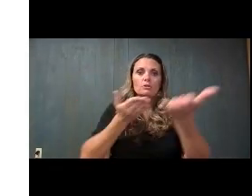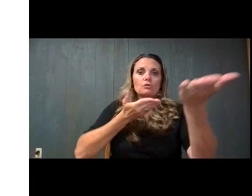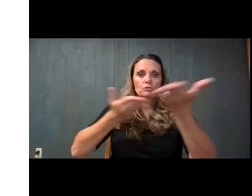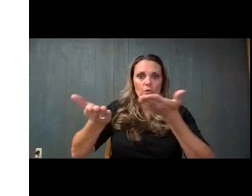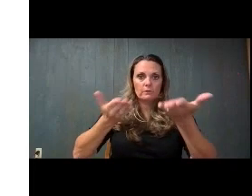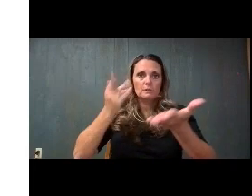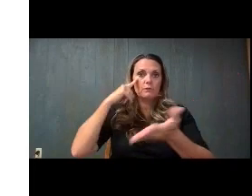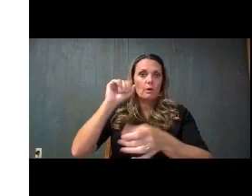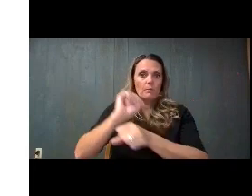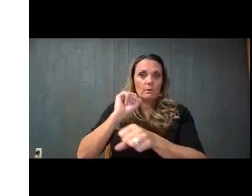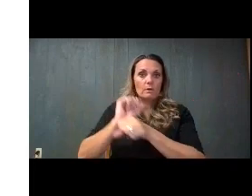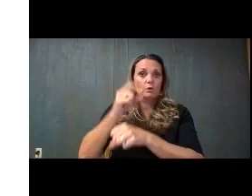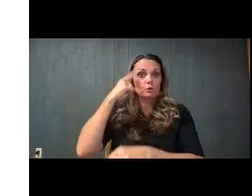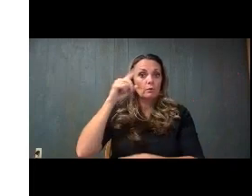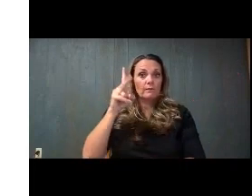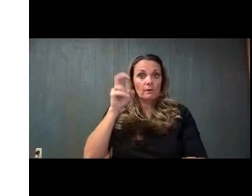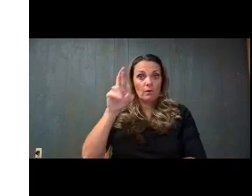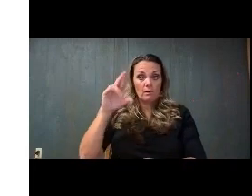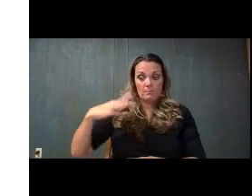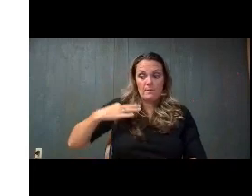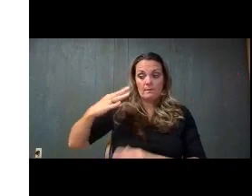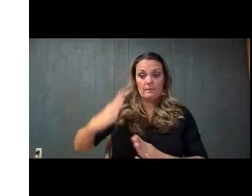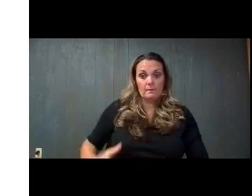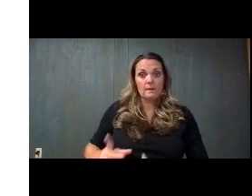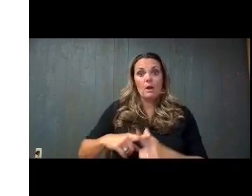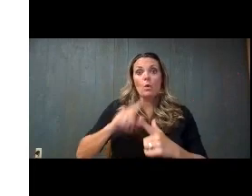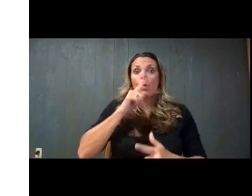to VR applicants or eligible individuals